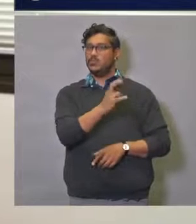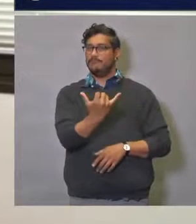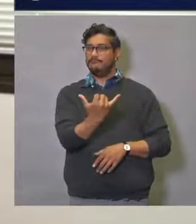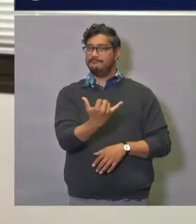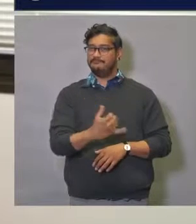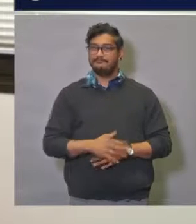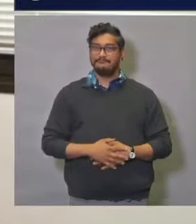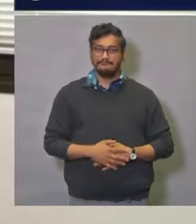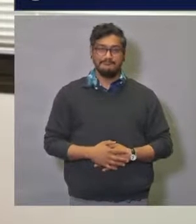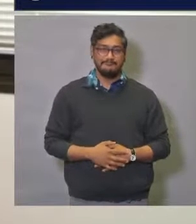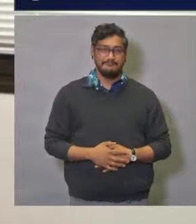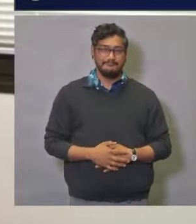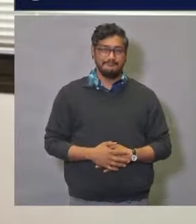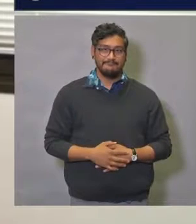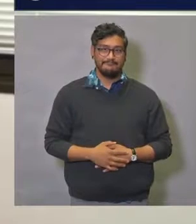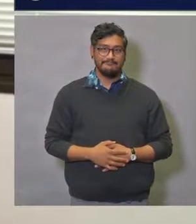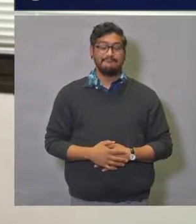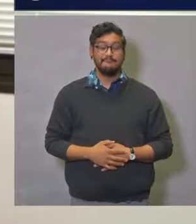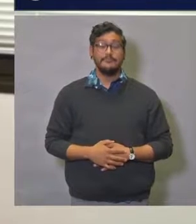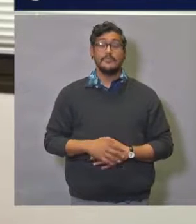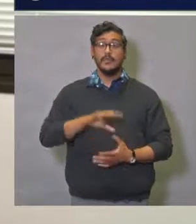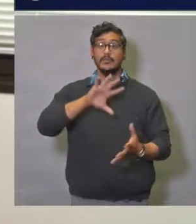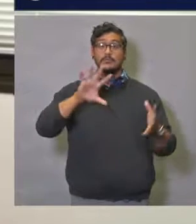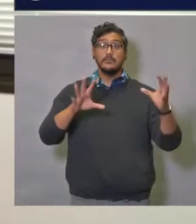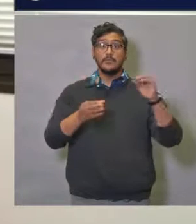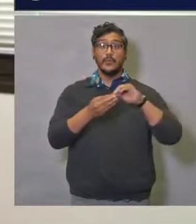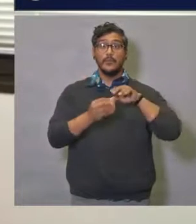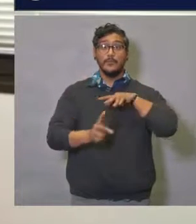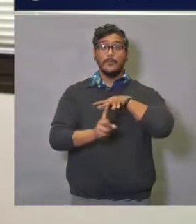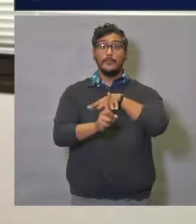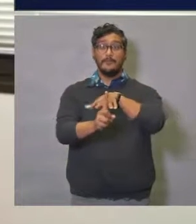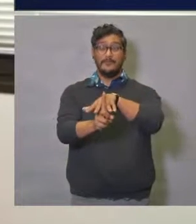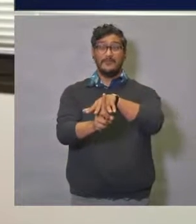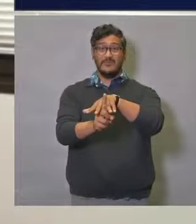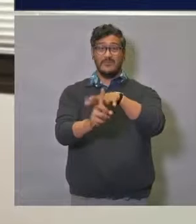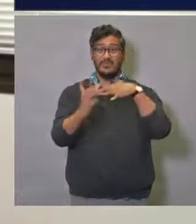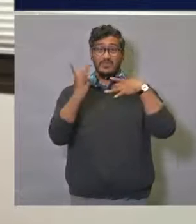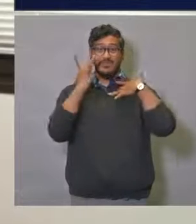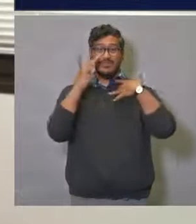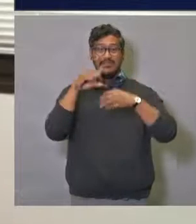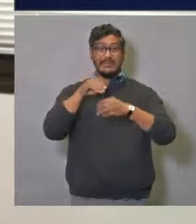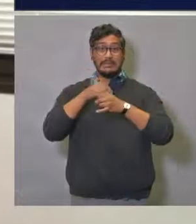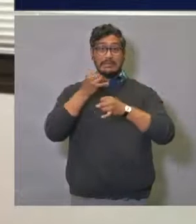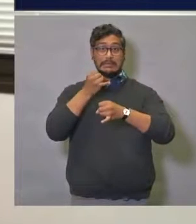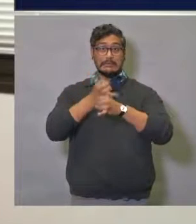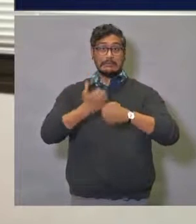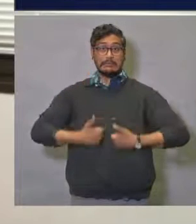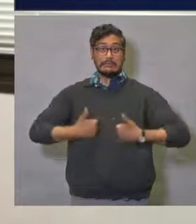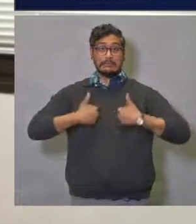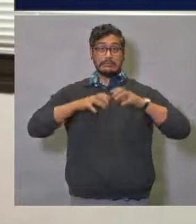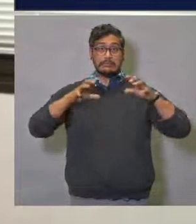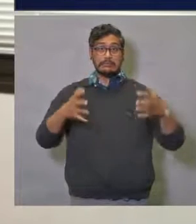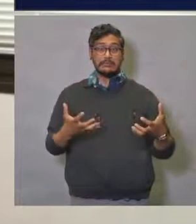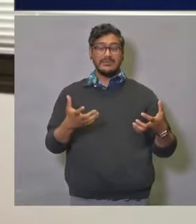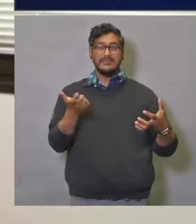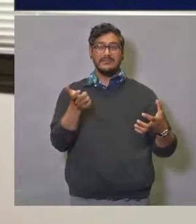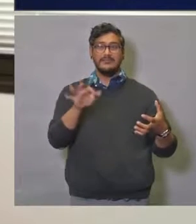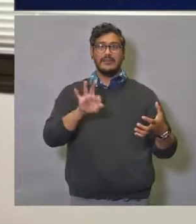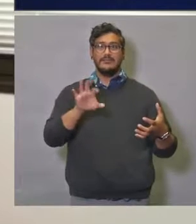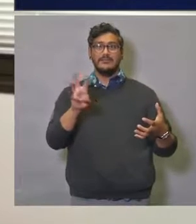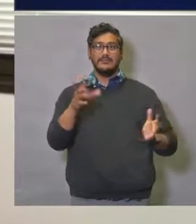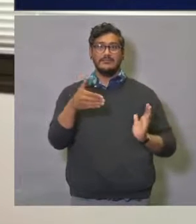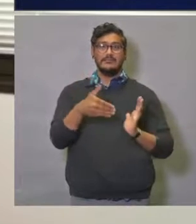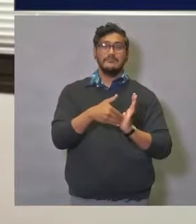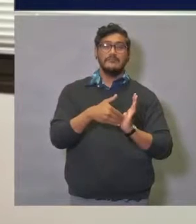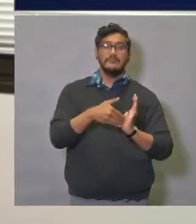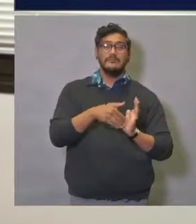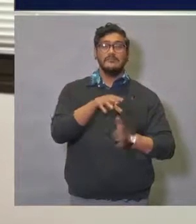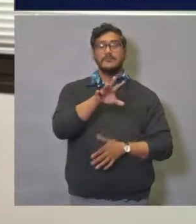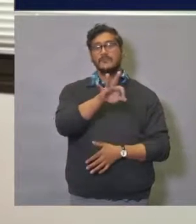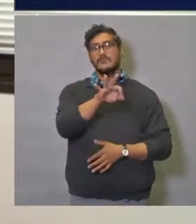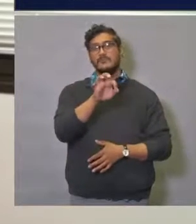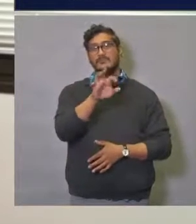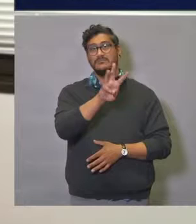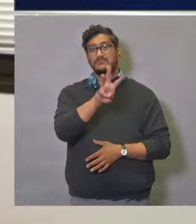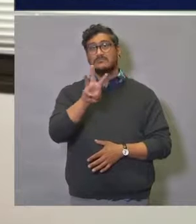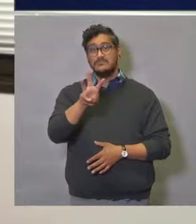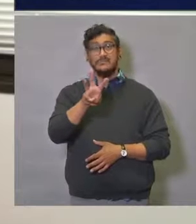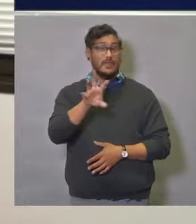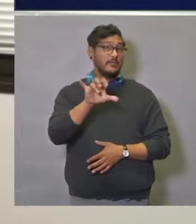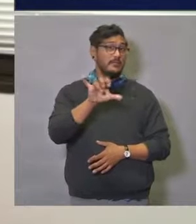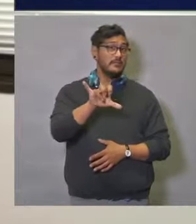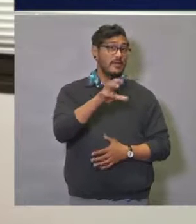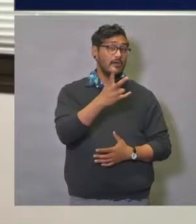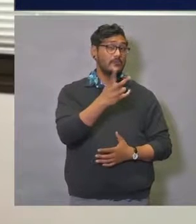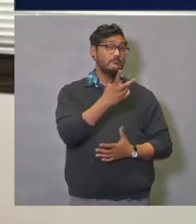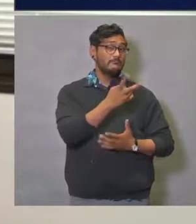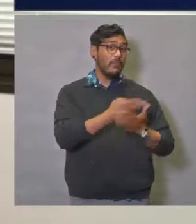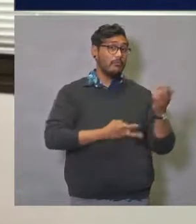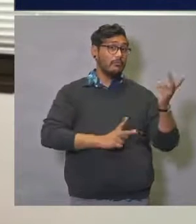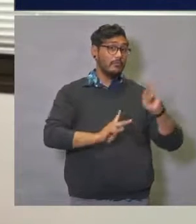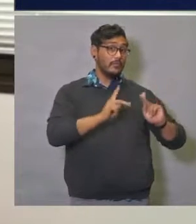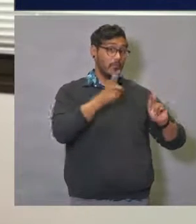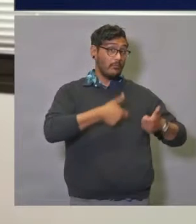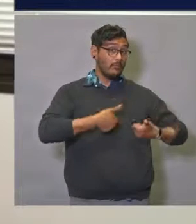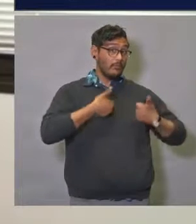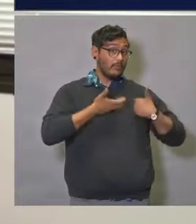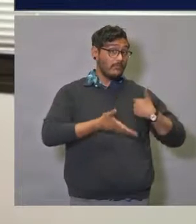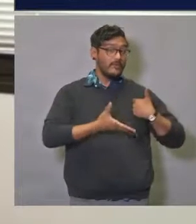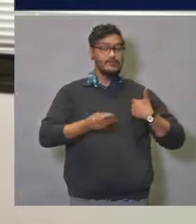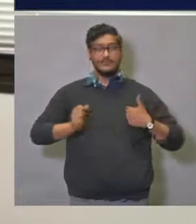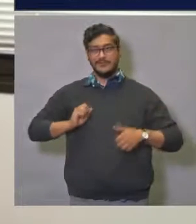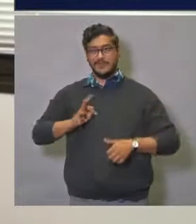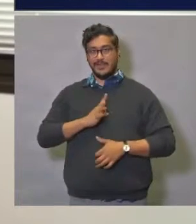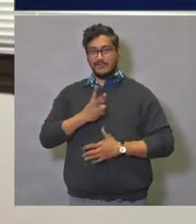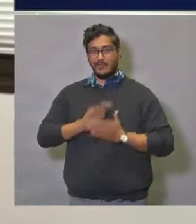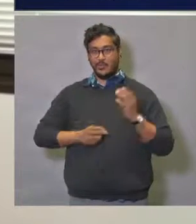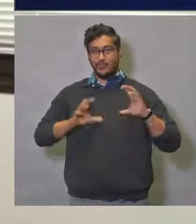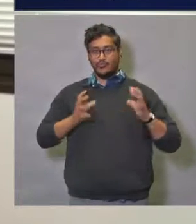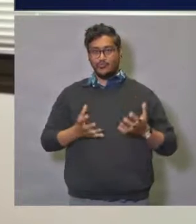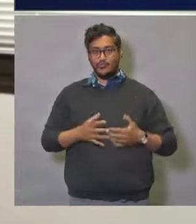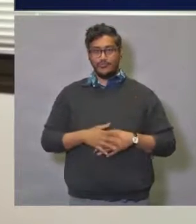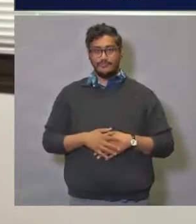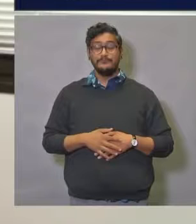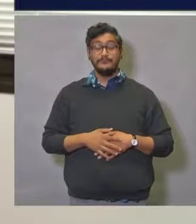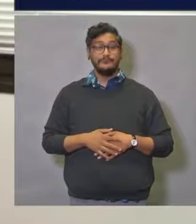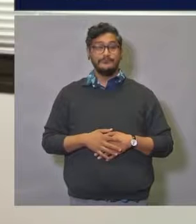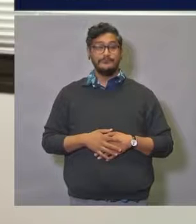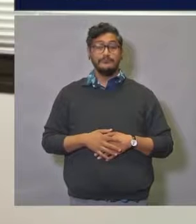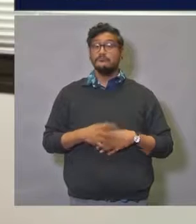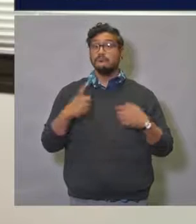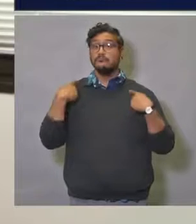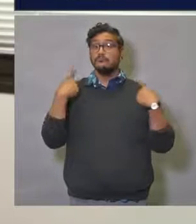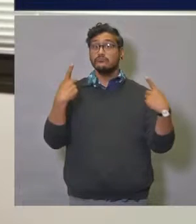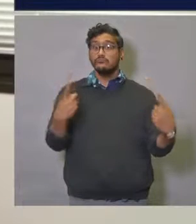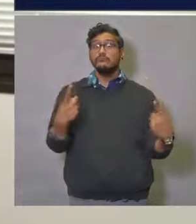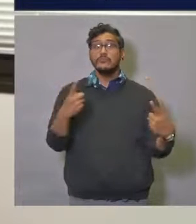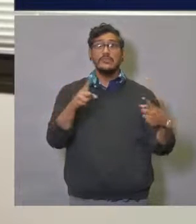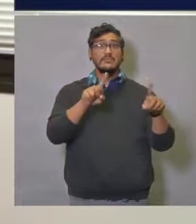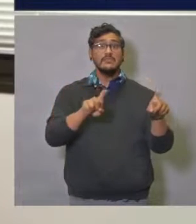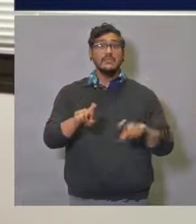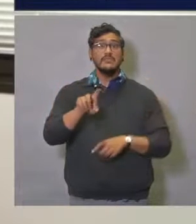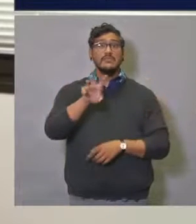CONDENADAS POR EL COVID┘19.